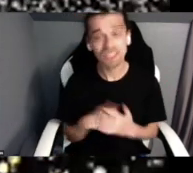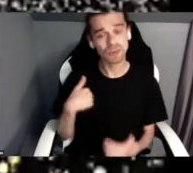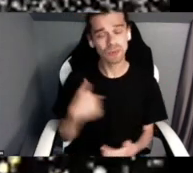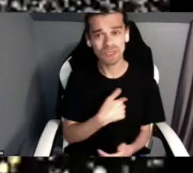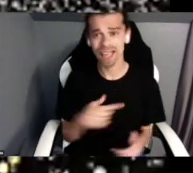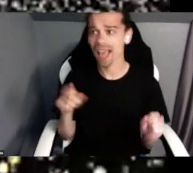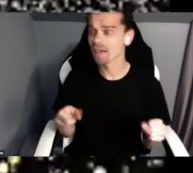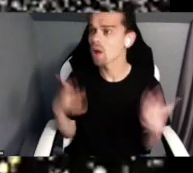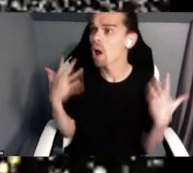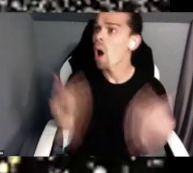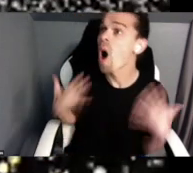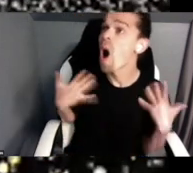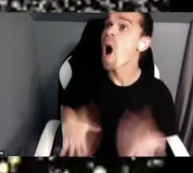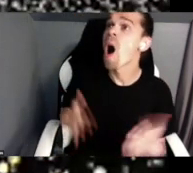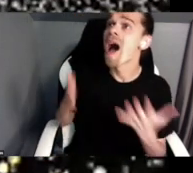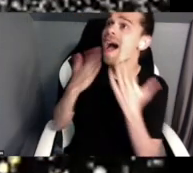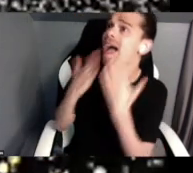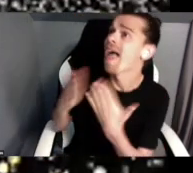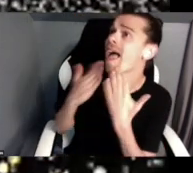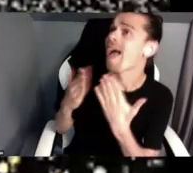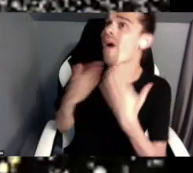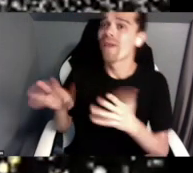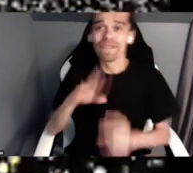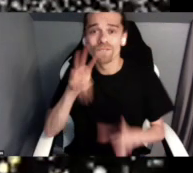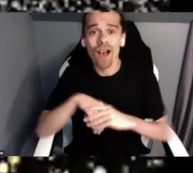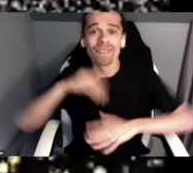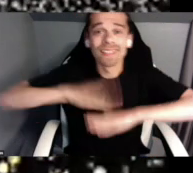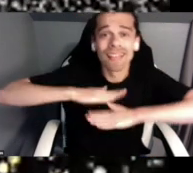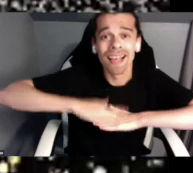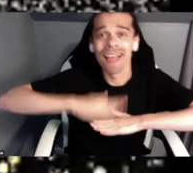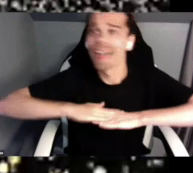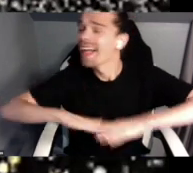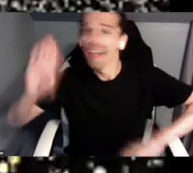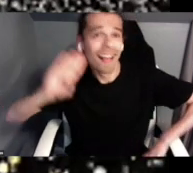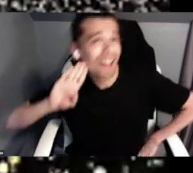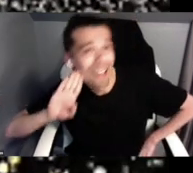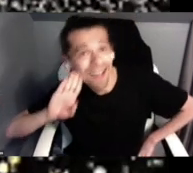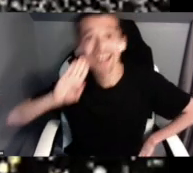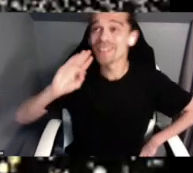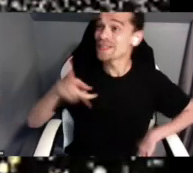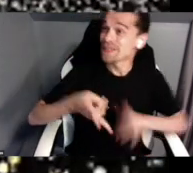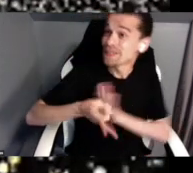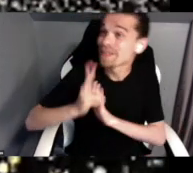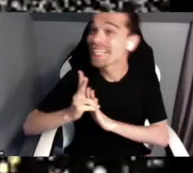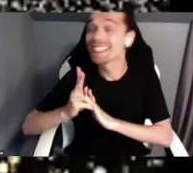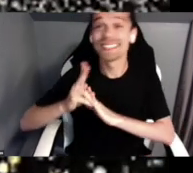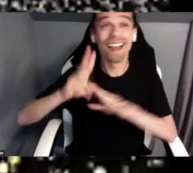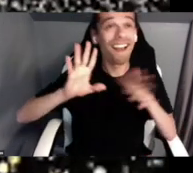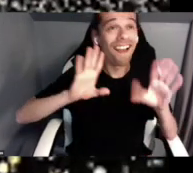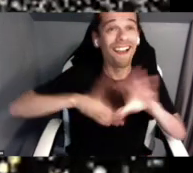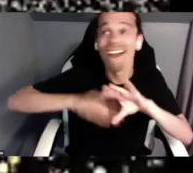for just being at the table and listening to us for 2 min. Oh my gosh, thank you.